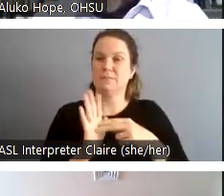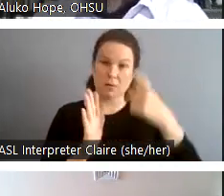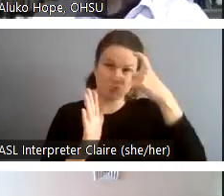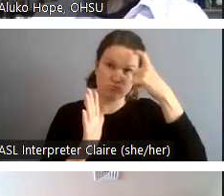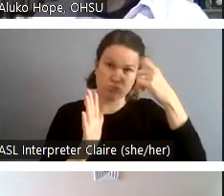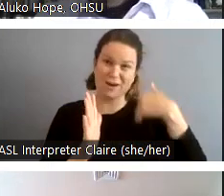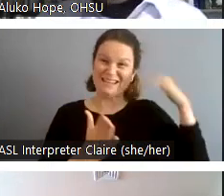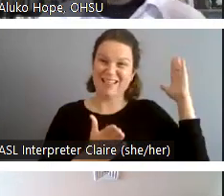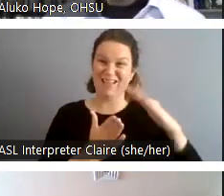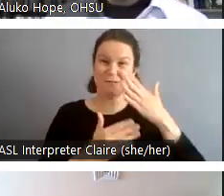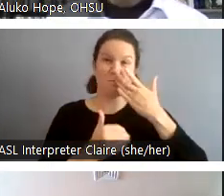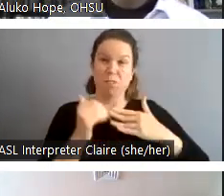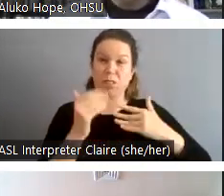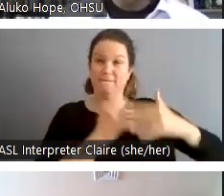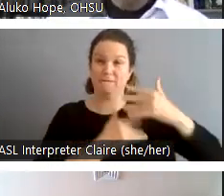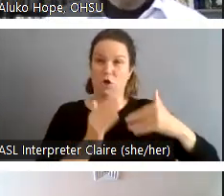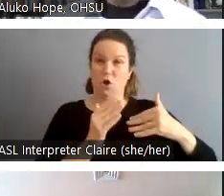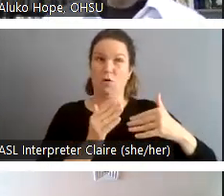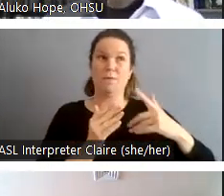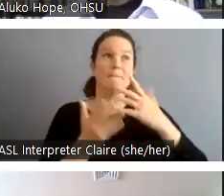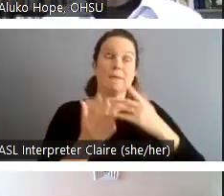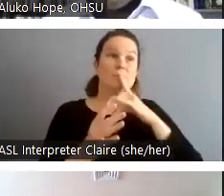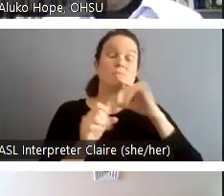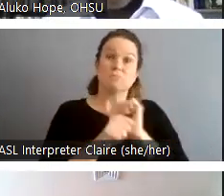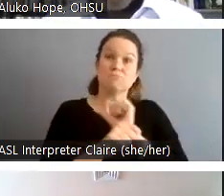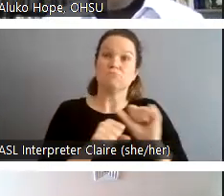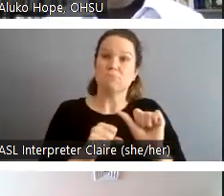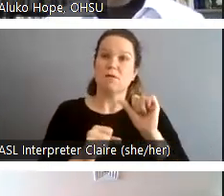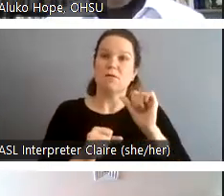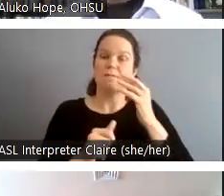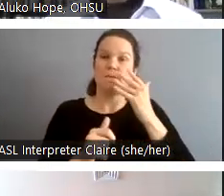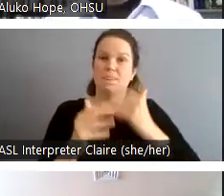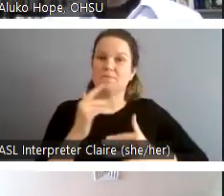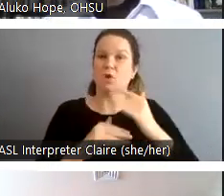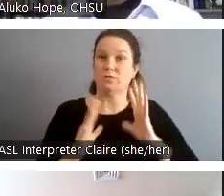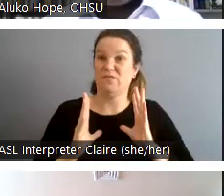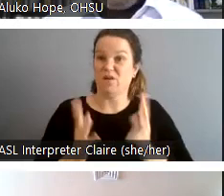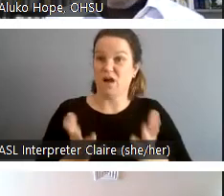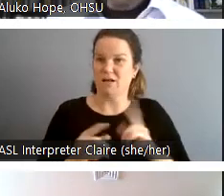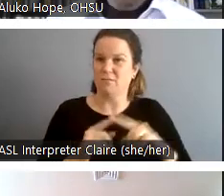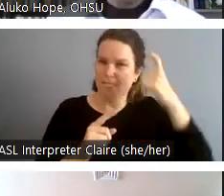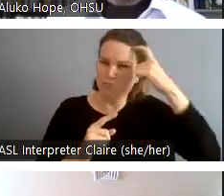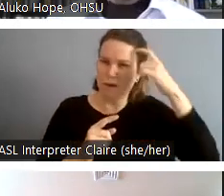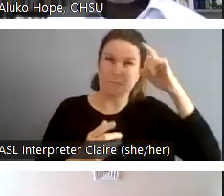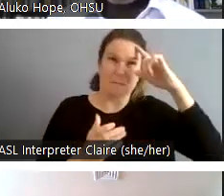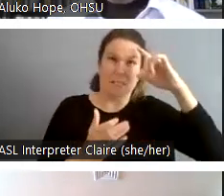flow is normal, they're perceiving low blood flow. And so, when patients stand up or they stand up too quickly, they get